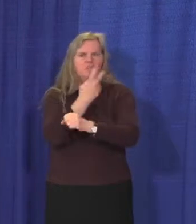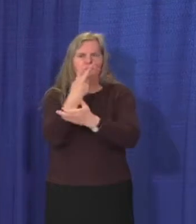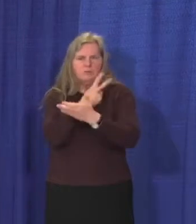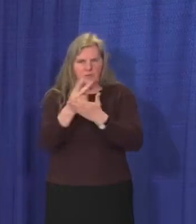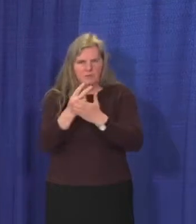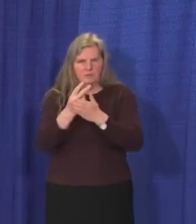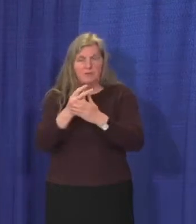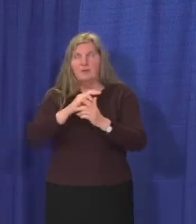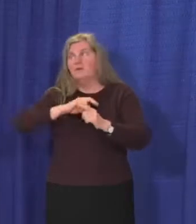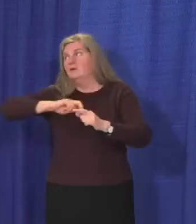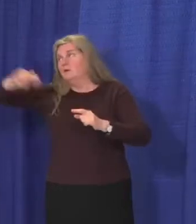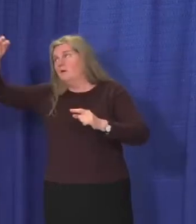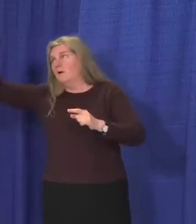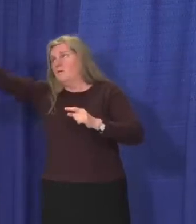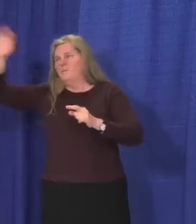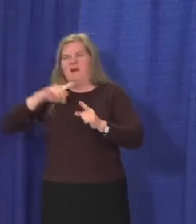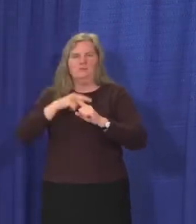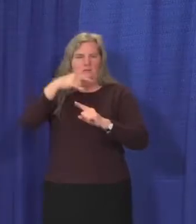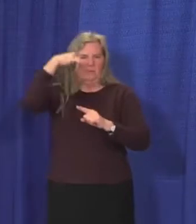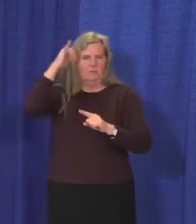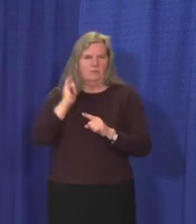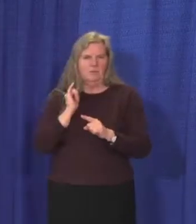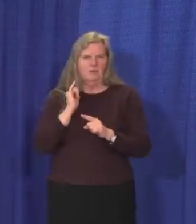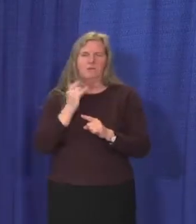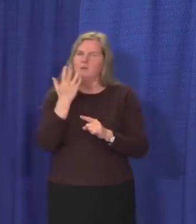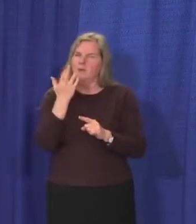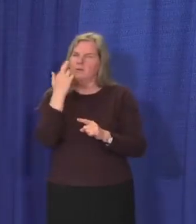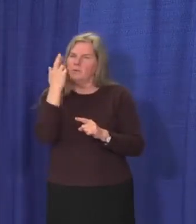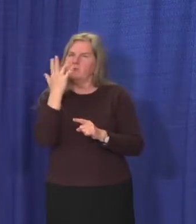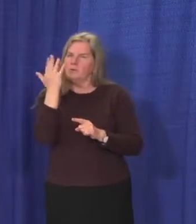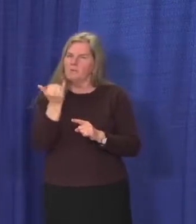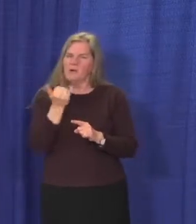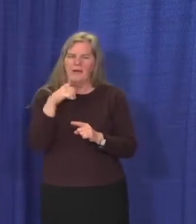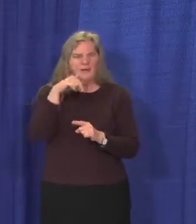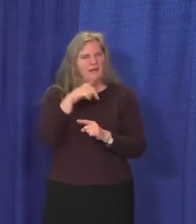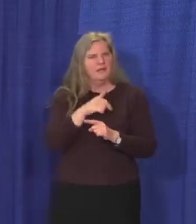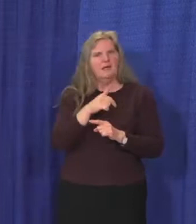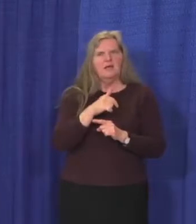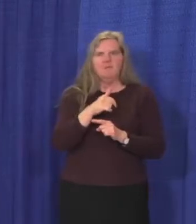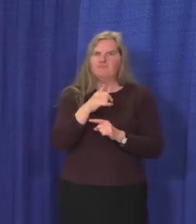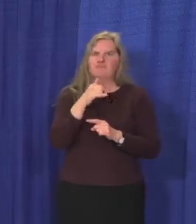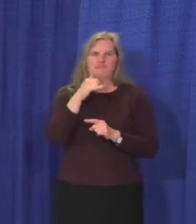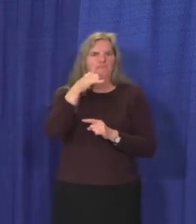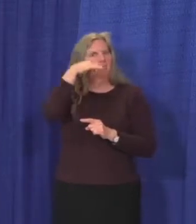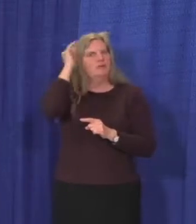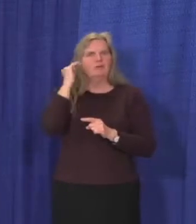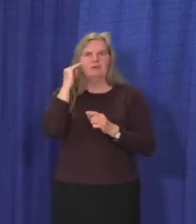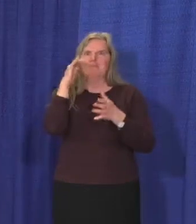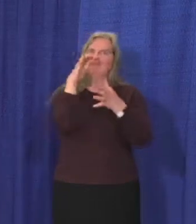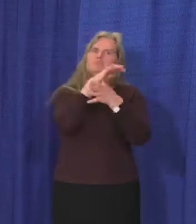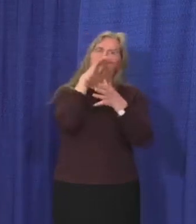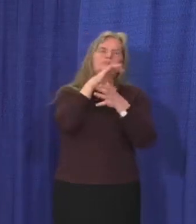and return. First is we are ahead of the country when it comes to vaccine